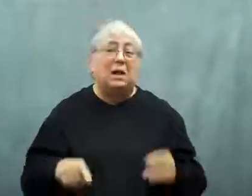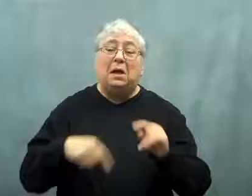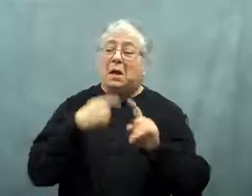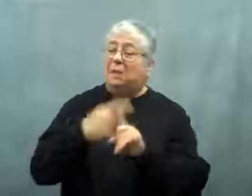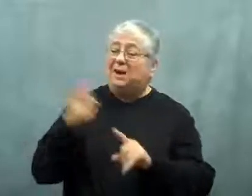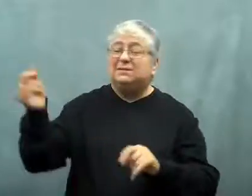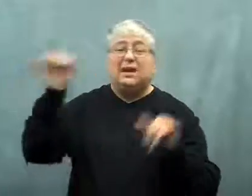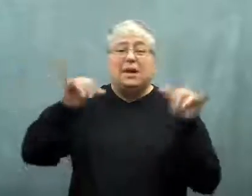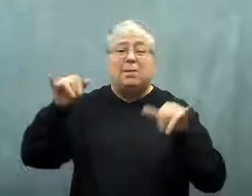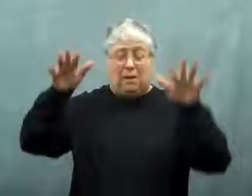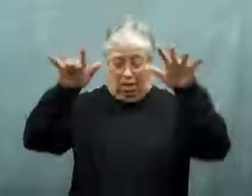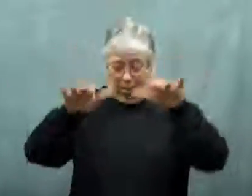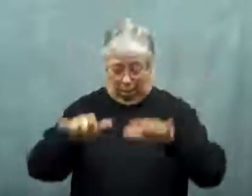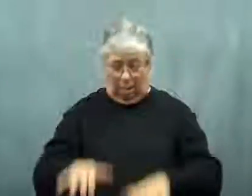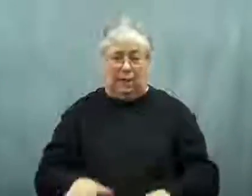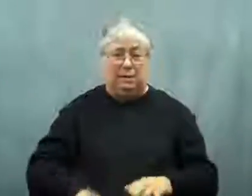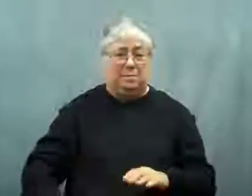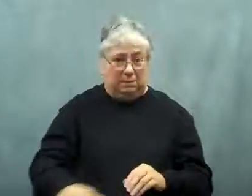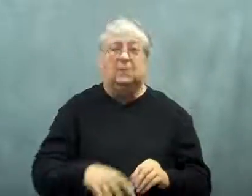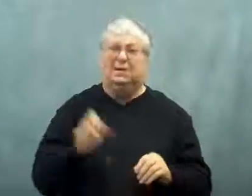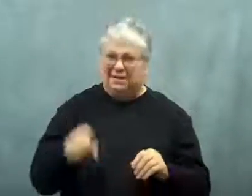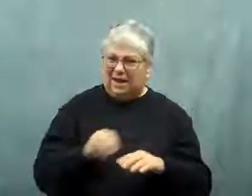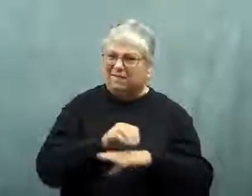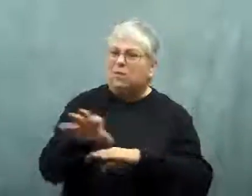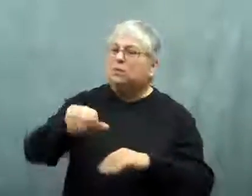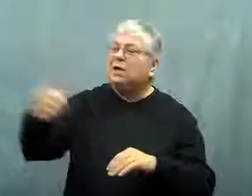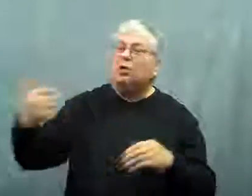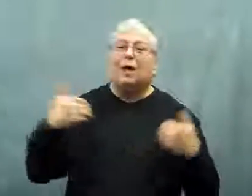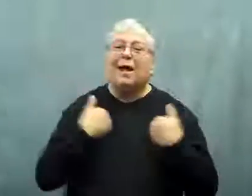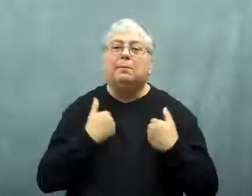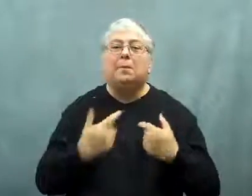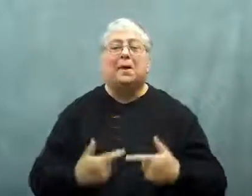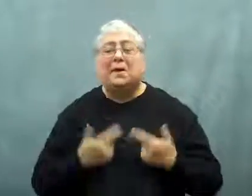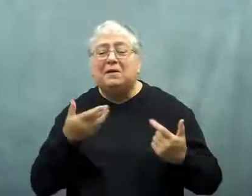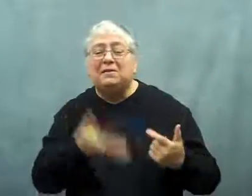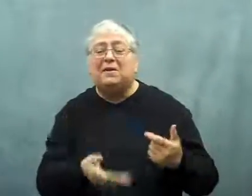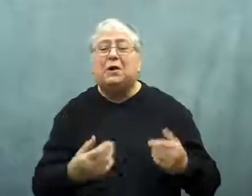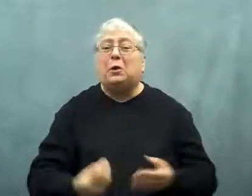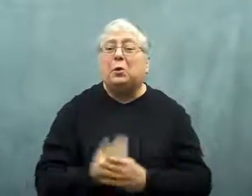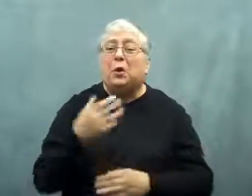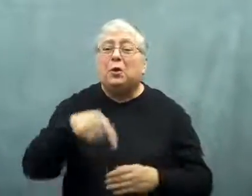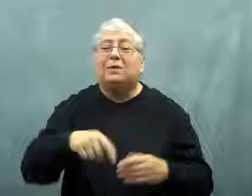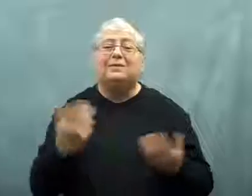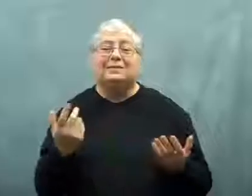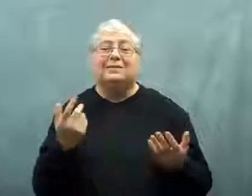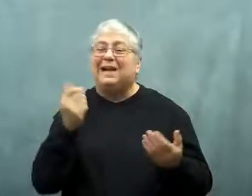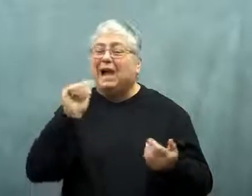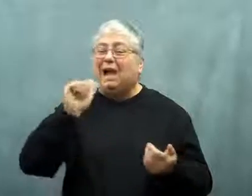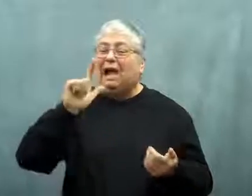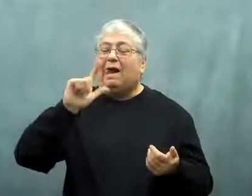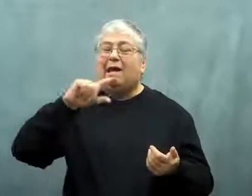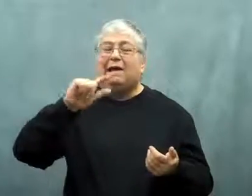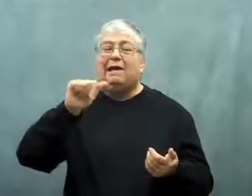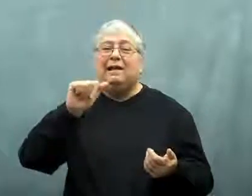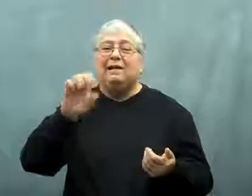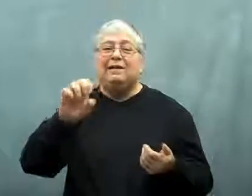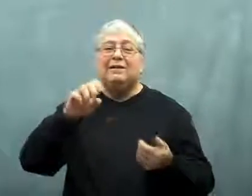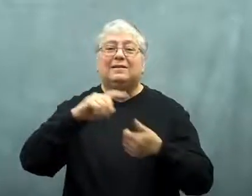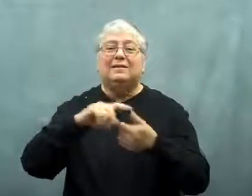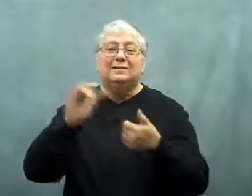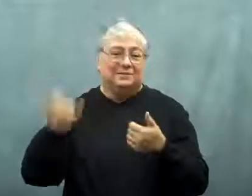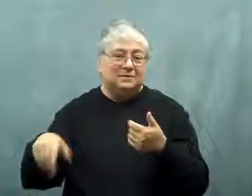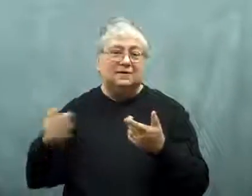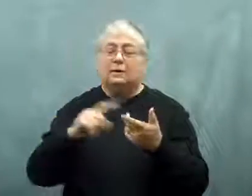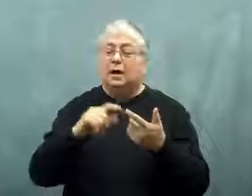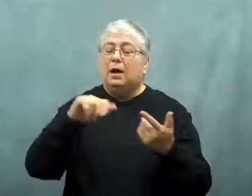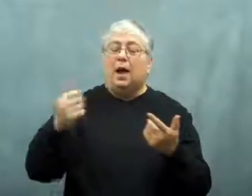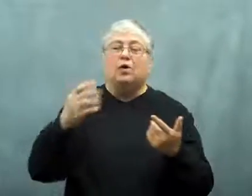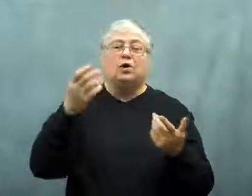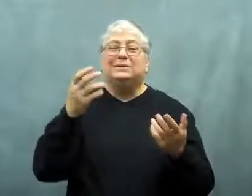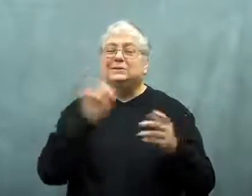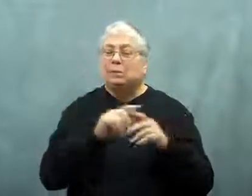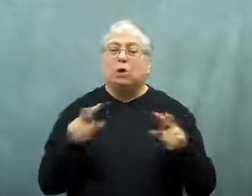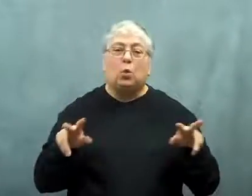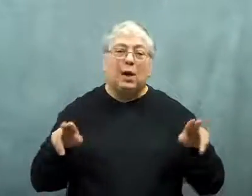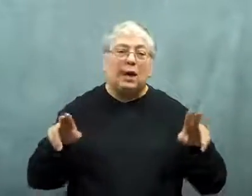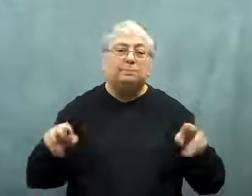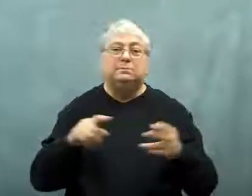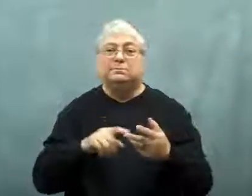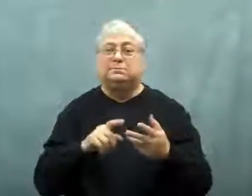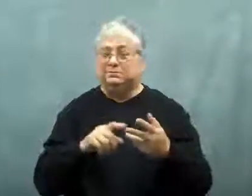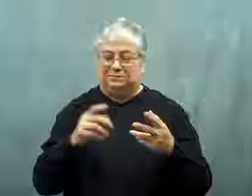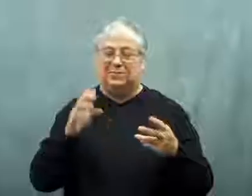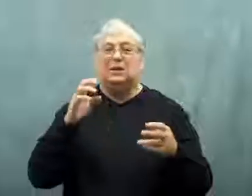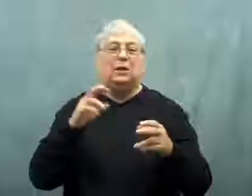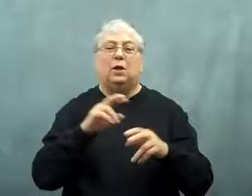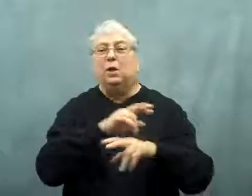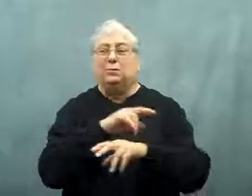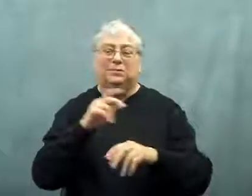The chemicals on the sea floor affect other animals there as well, such as